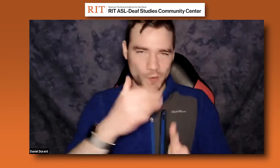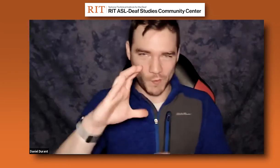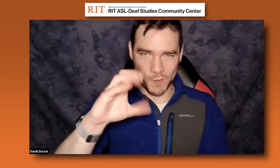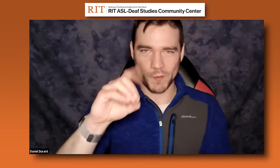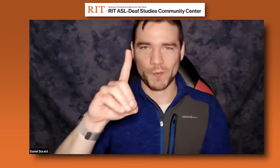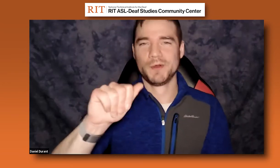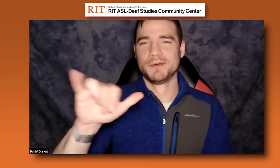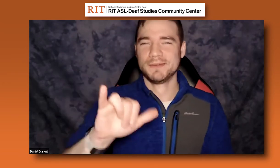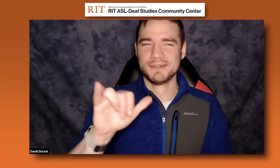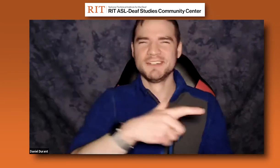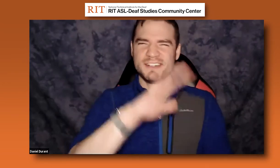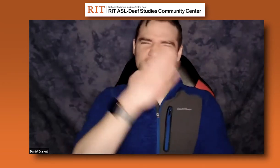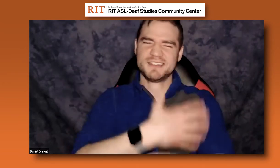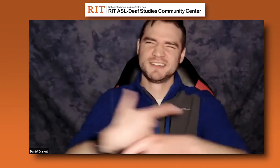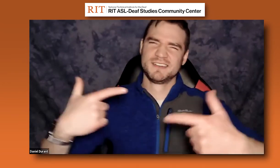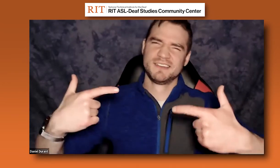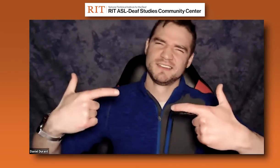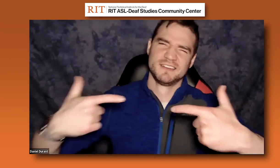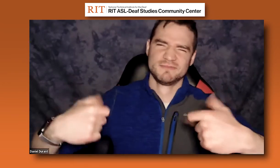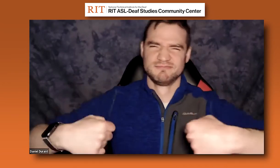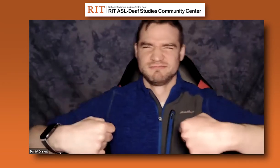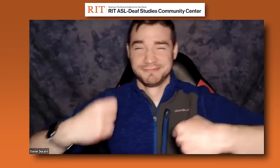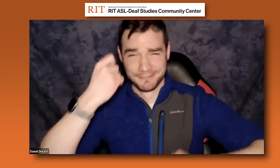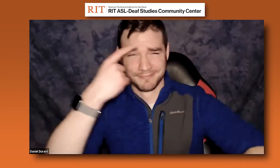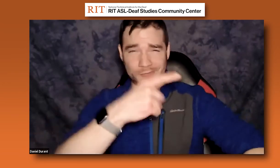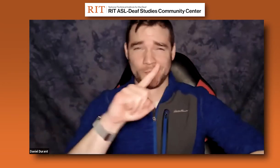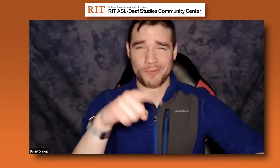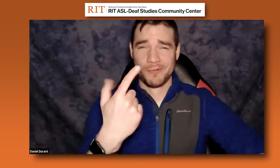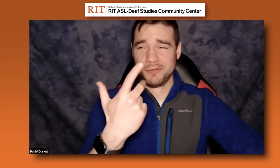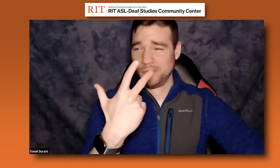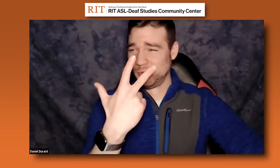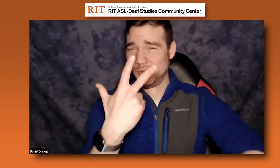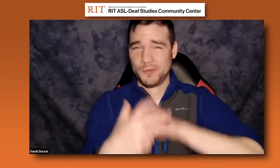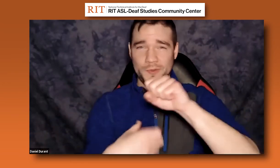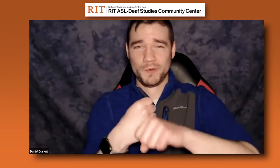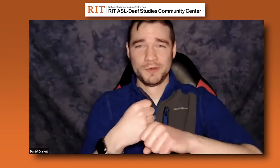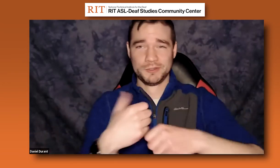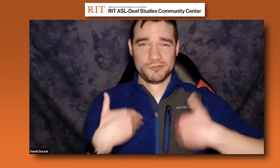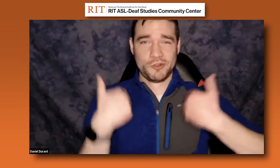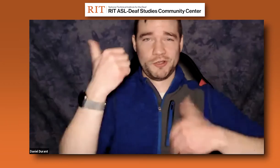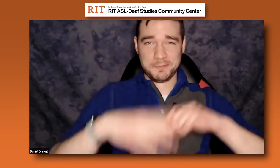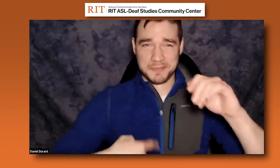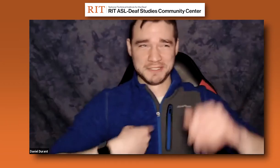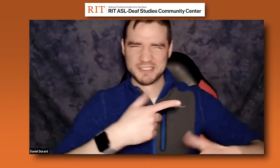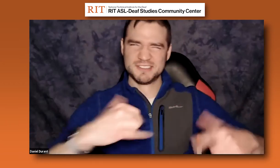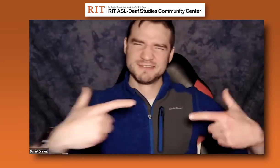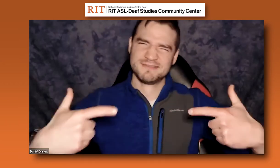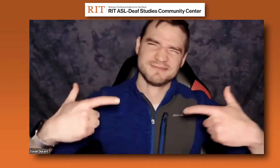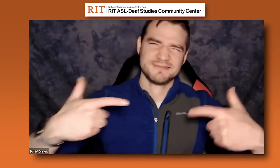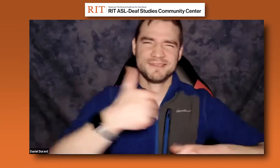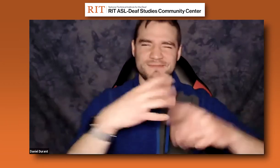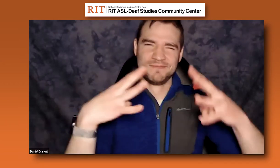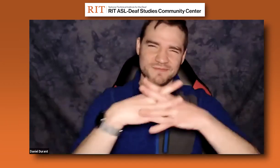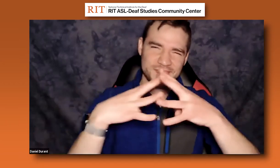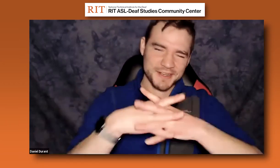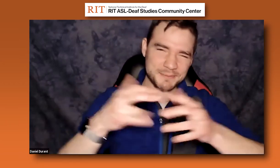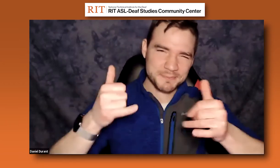Now, her son is a CODA. He's a pretty big guy. I think he's 3 years younger than me, and he was